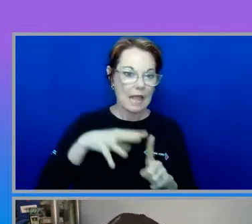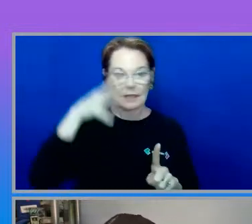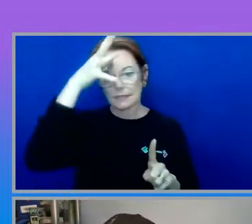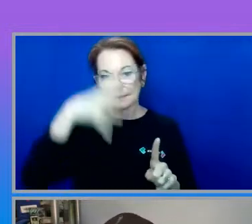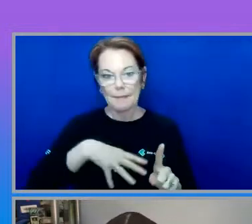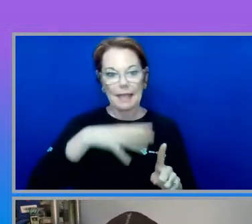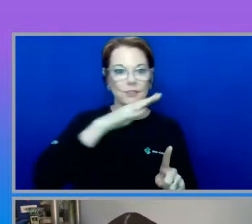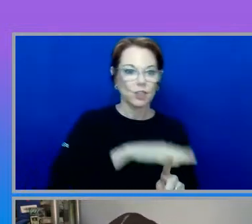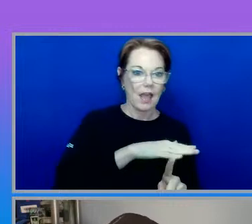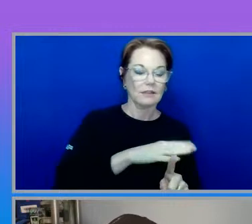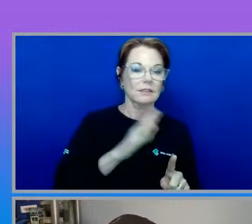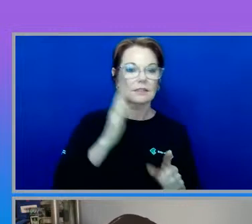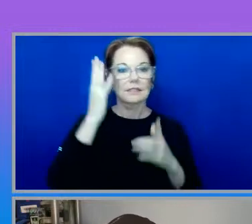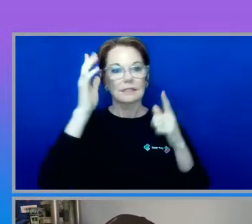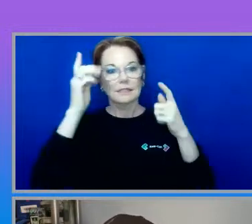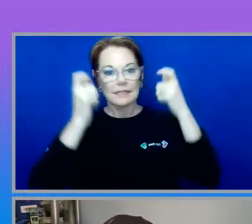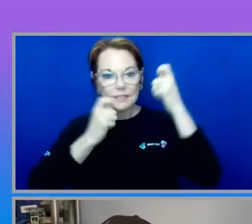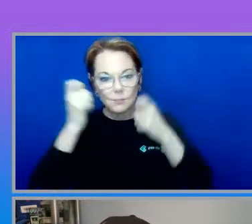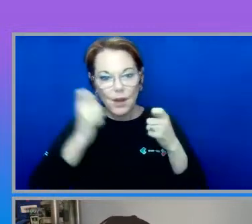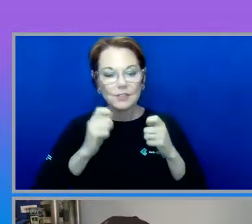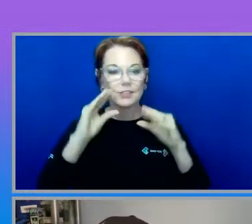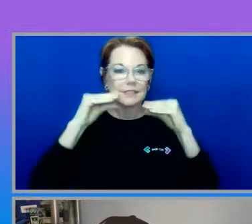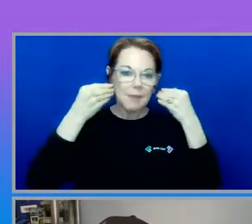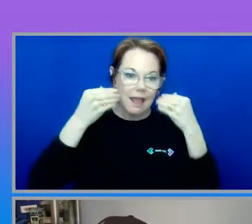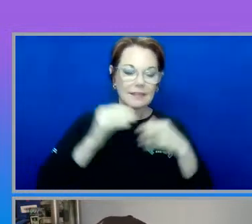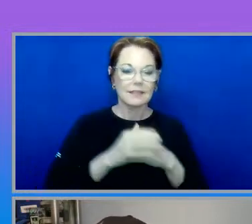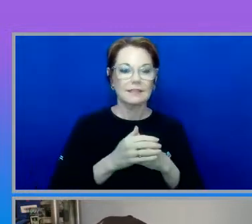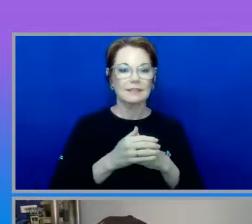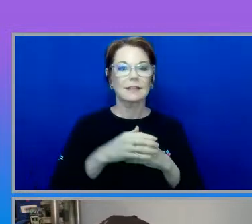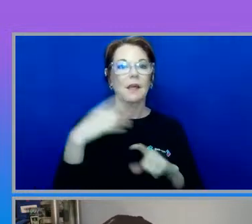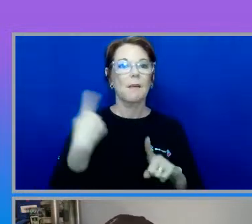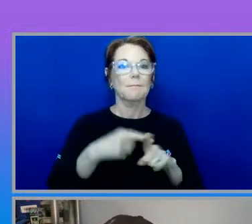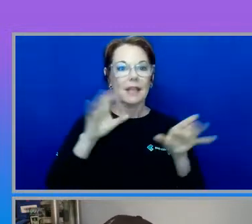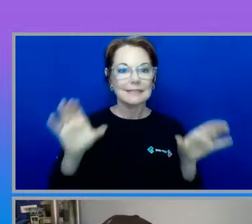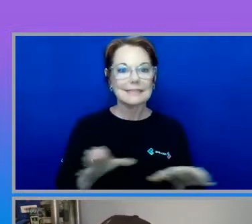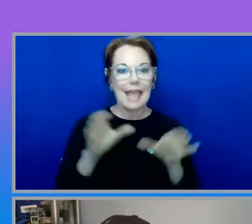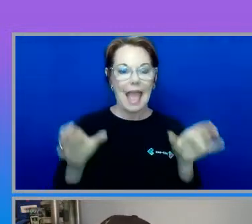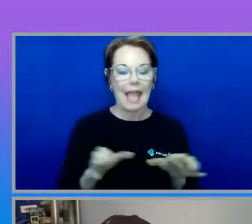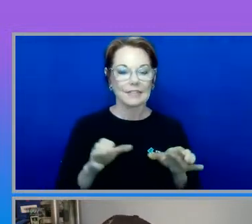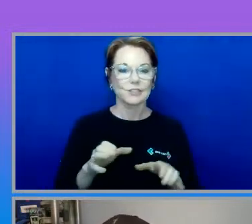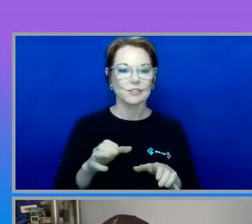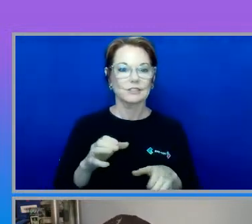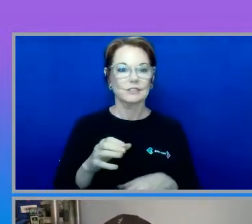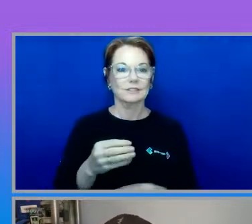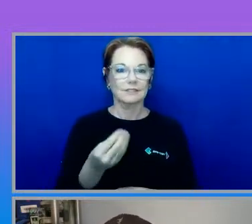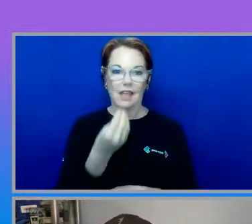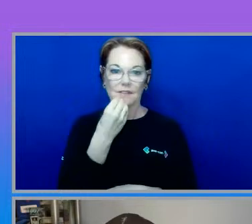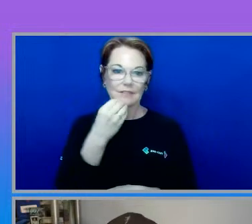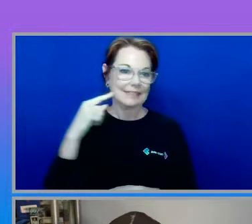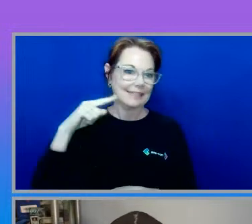subjects man and child, their expressions smiling and the action pretending to eat carrots, and it aligns with the